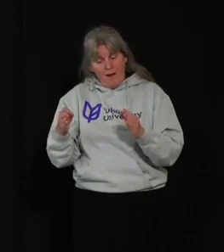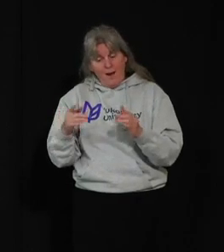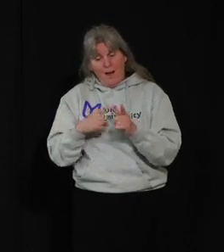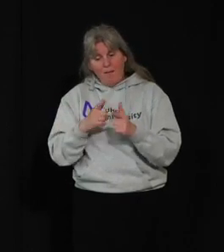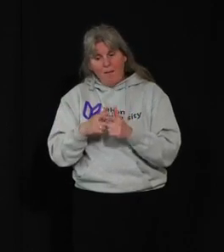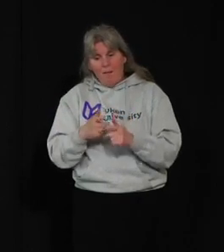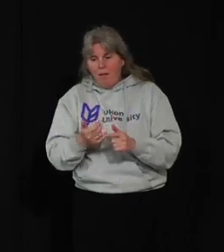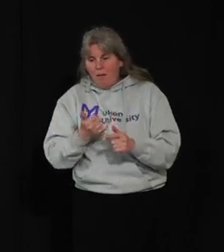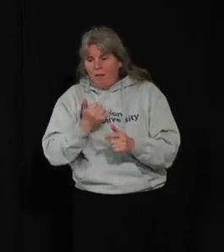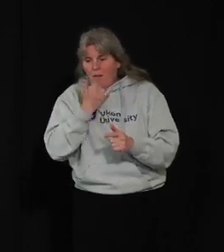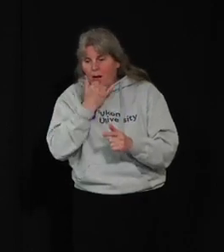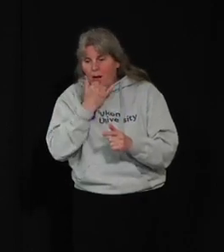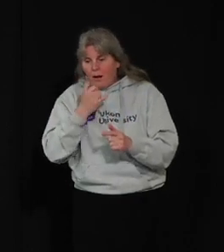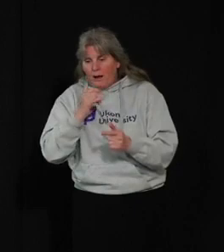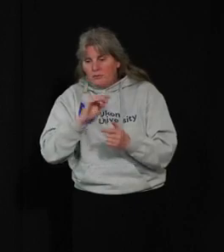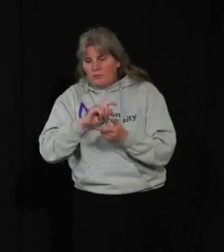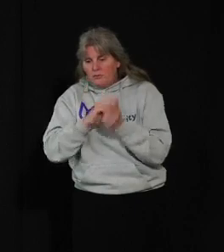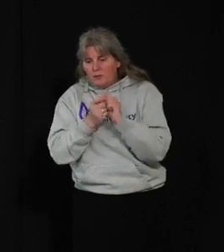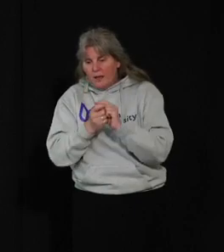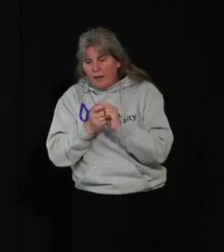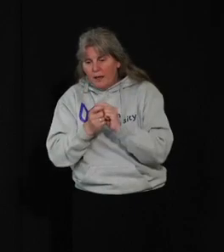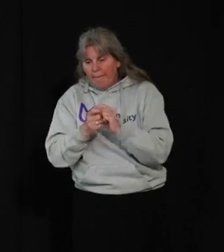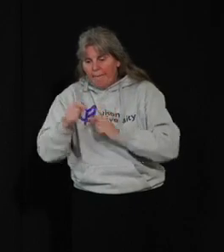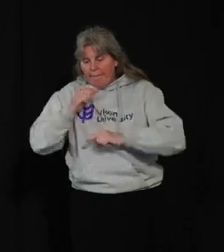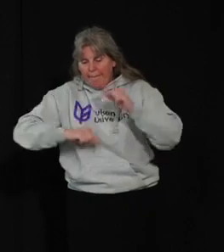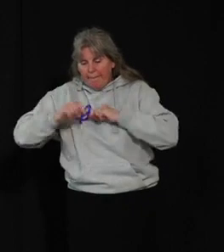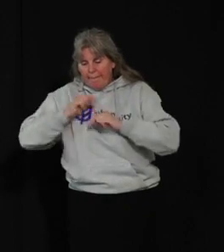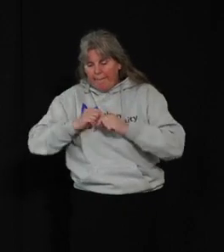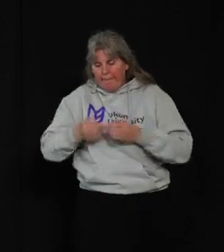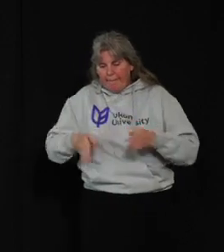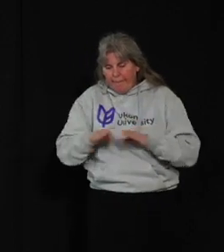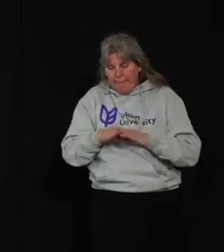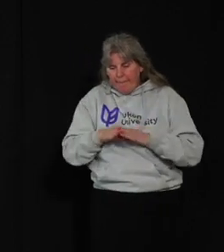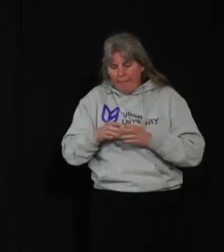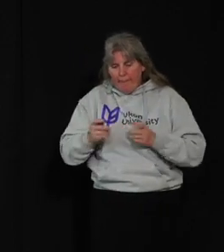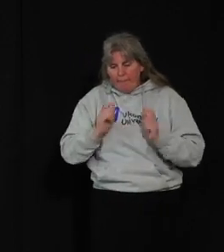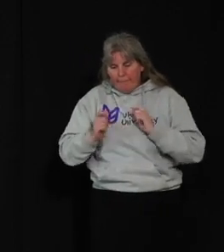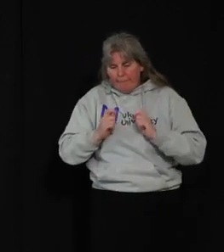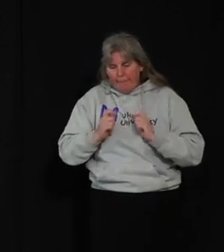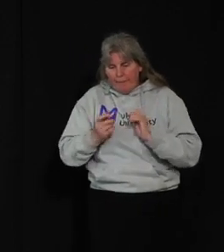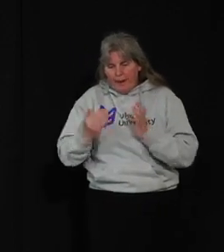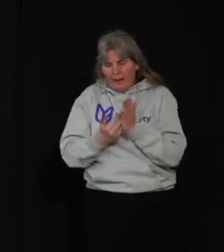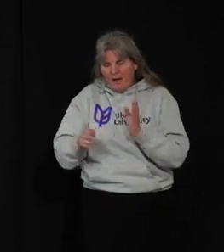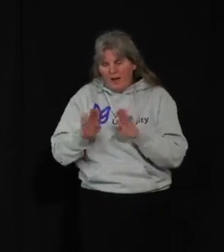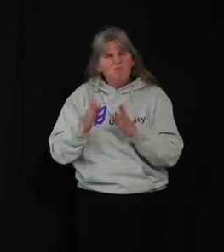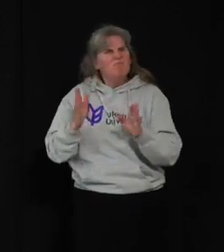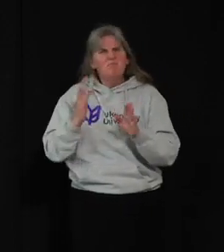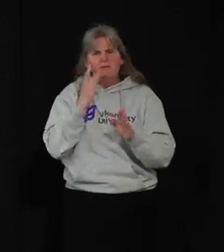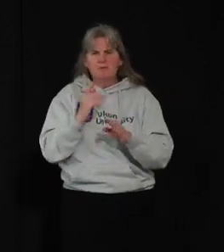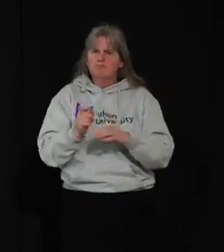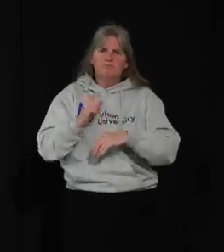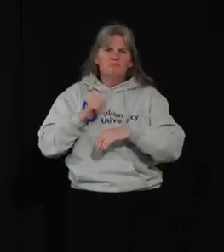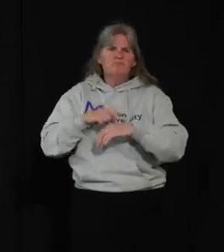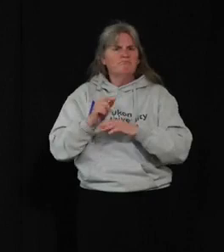to find out that they may have to change how those plans are operating. Again, as we go out as a